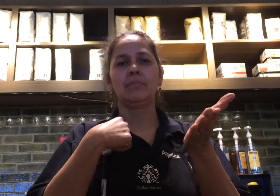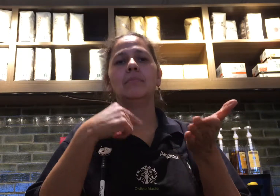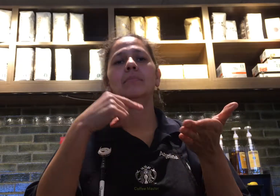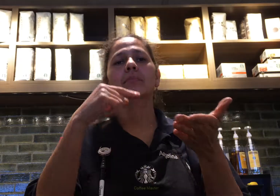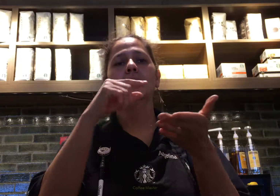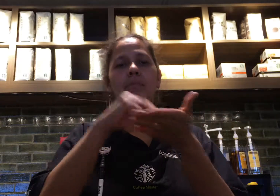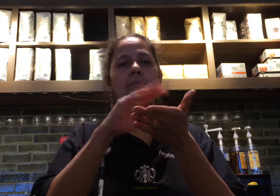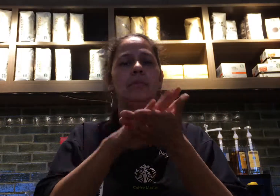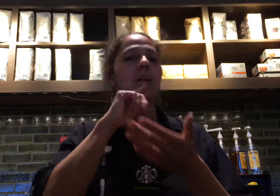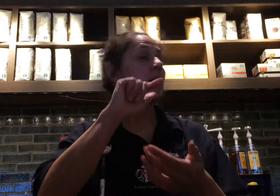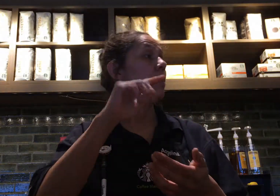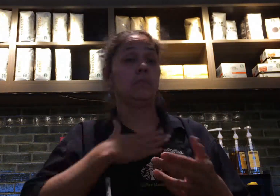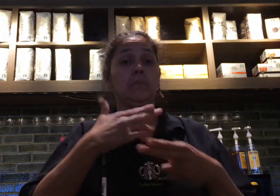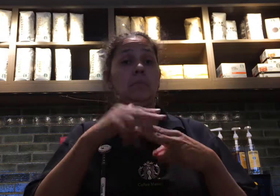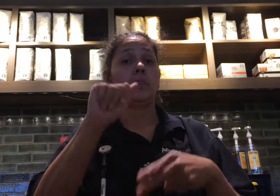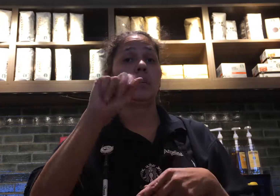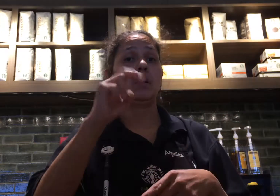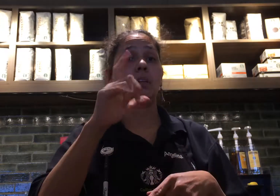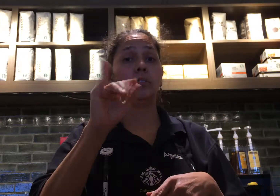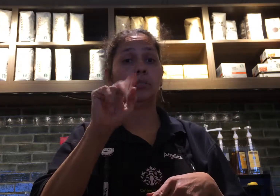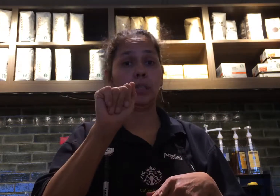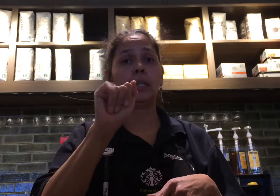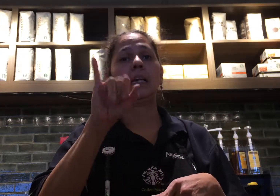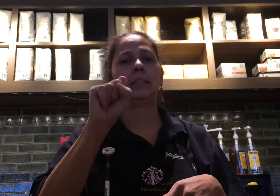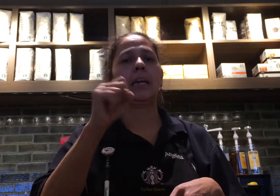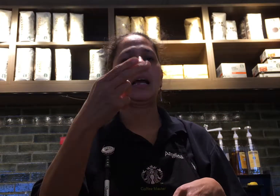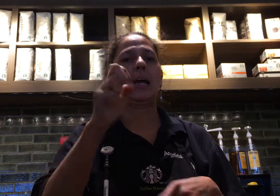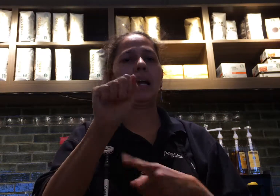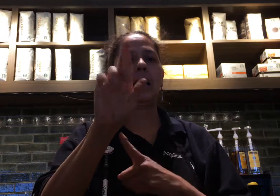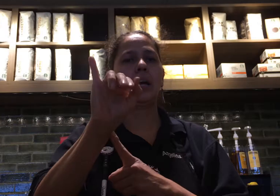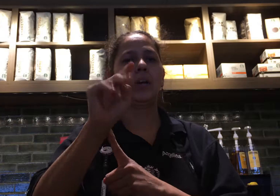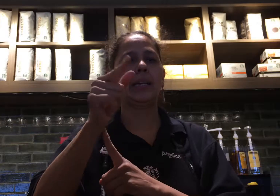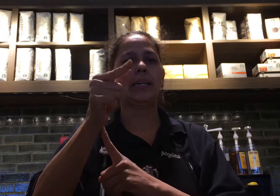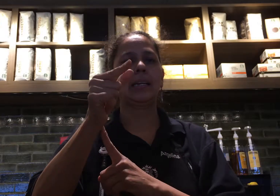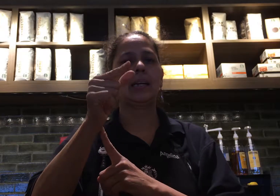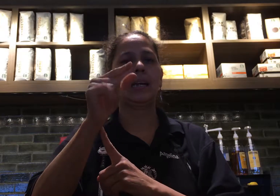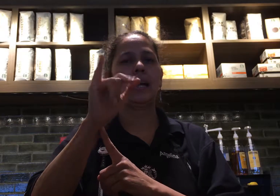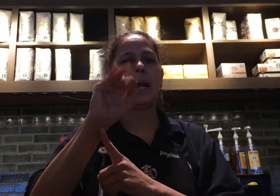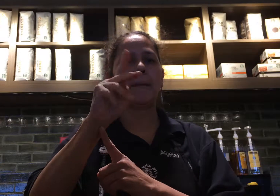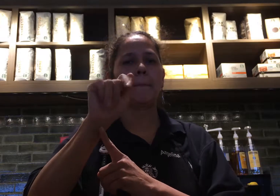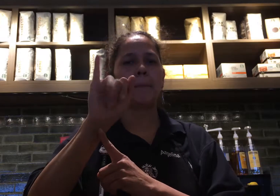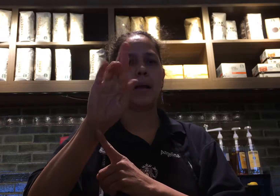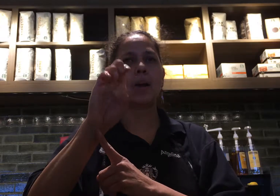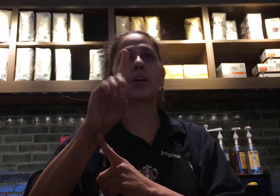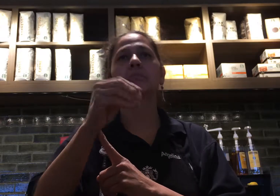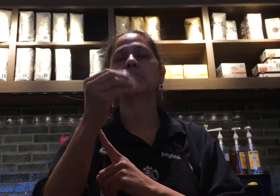"Angelina is hearing impaired"